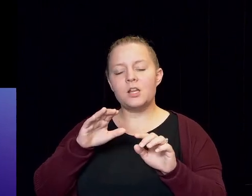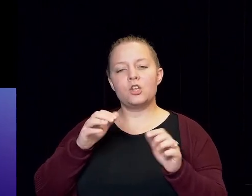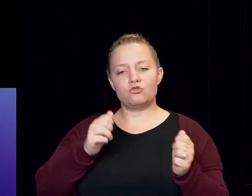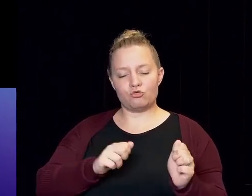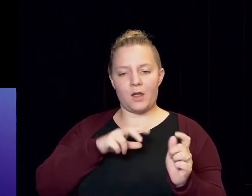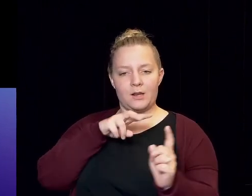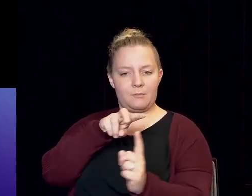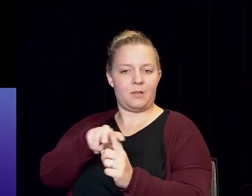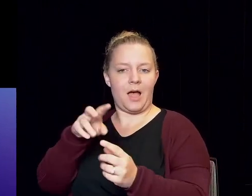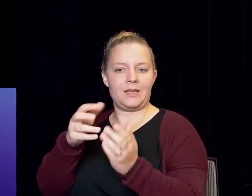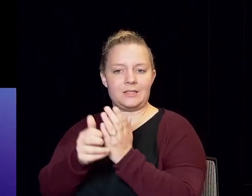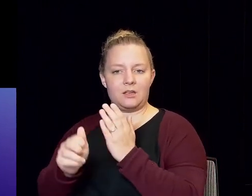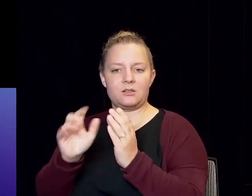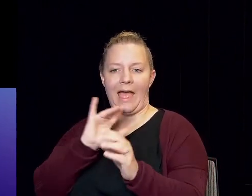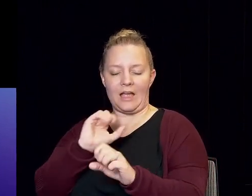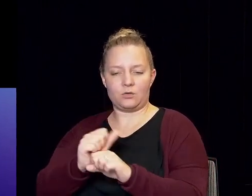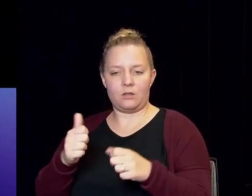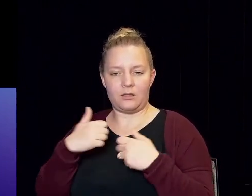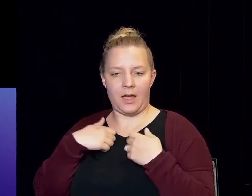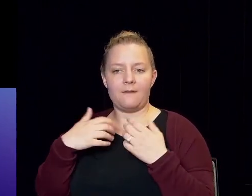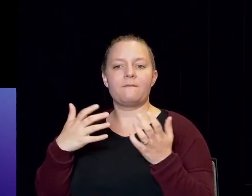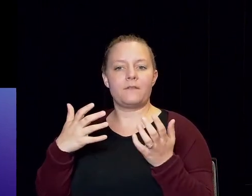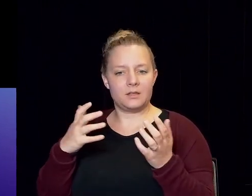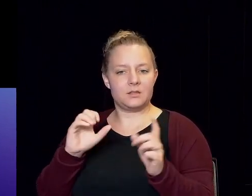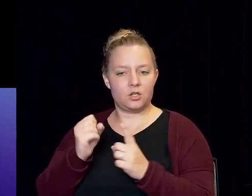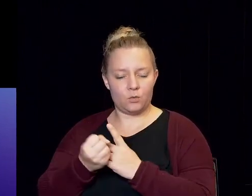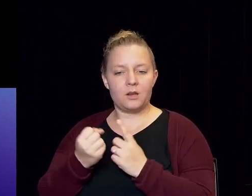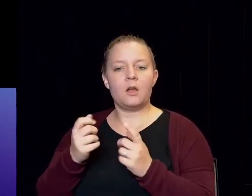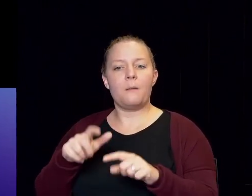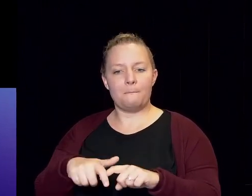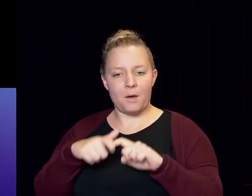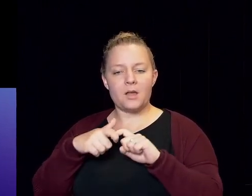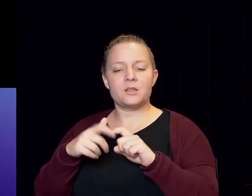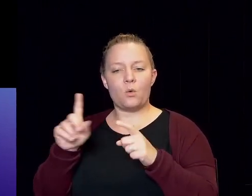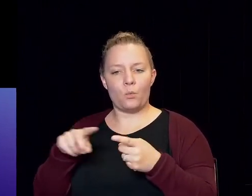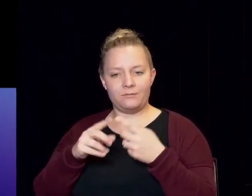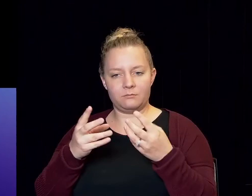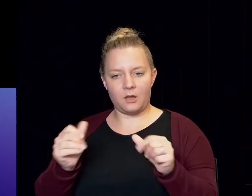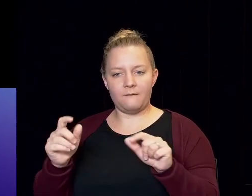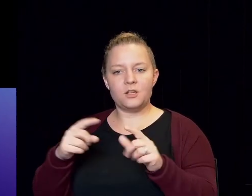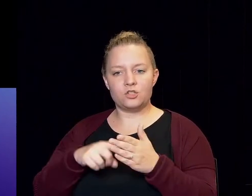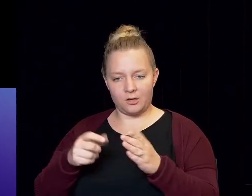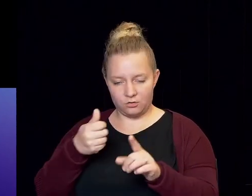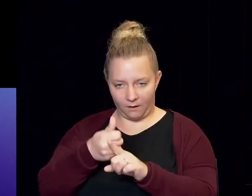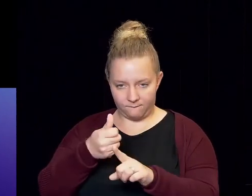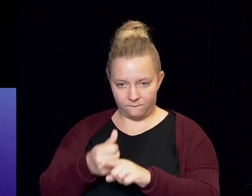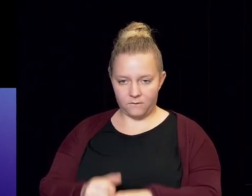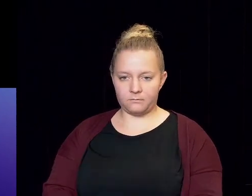a real life setting. Push pause once you've worked them out, come back and check yourself.